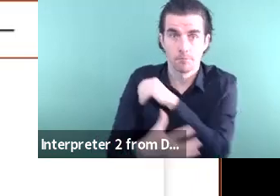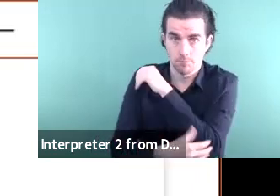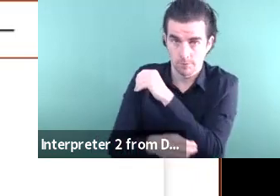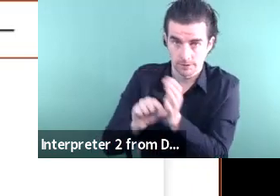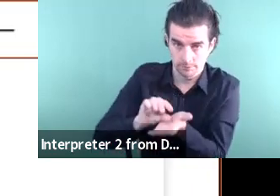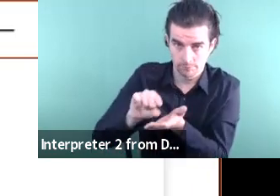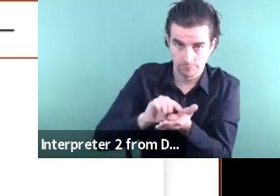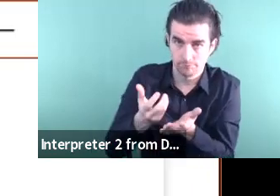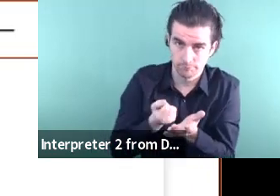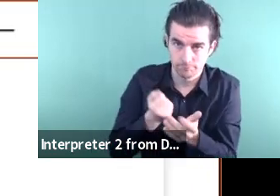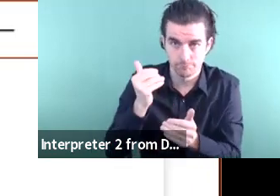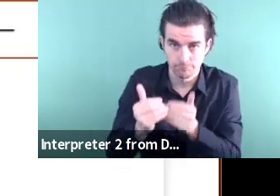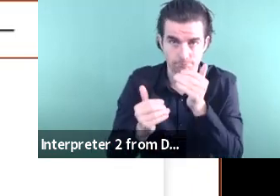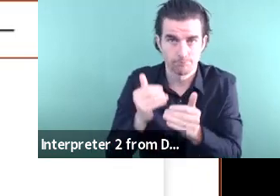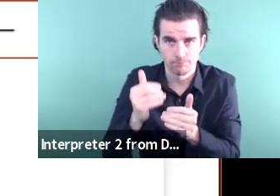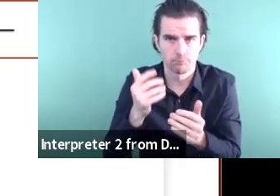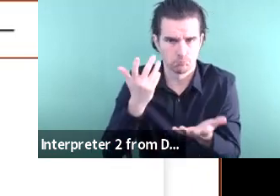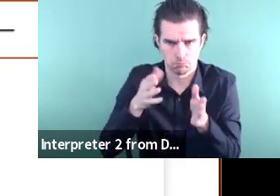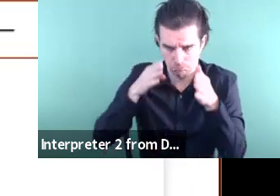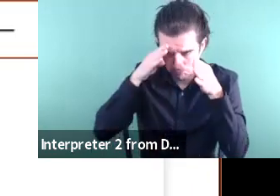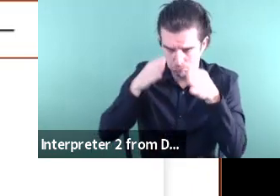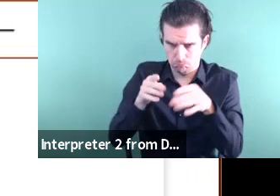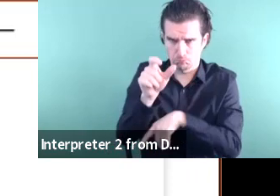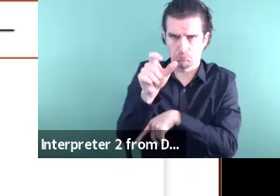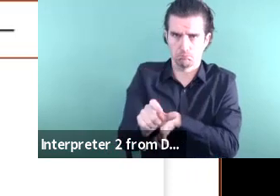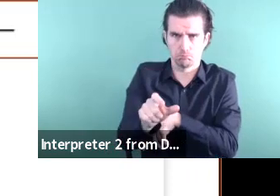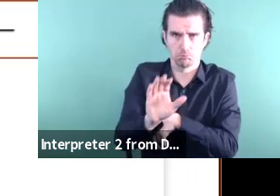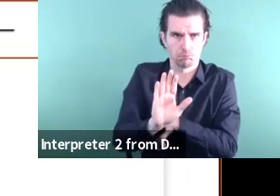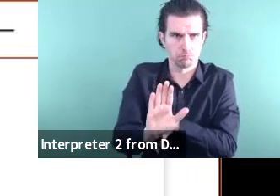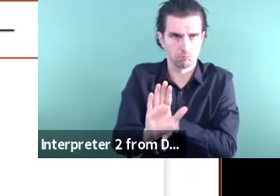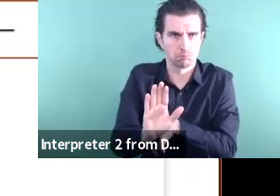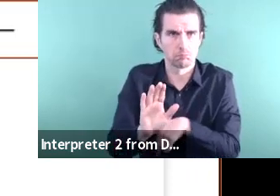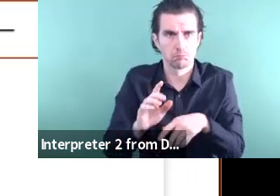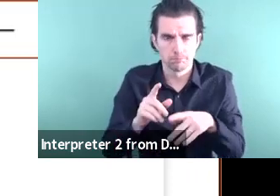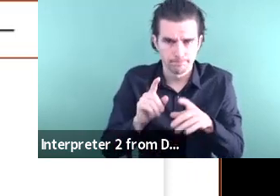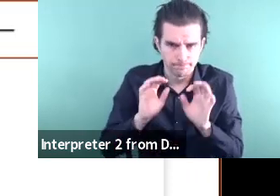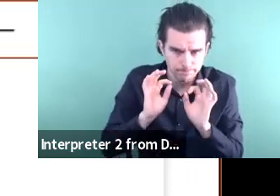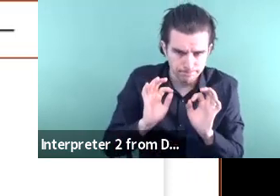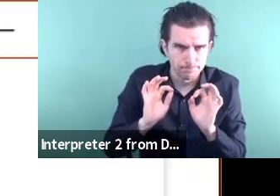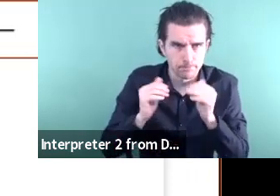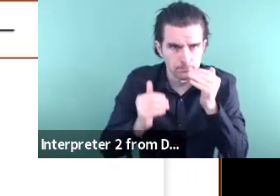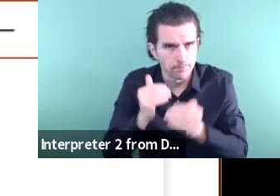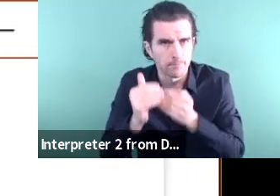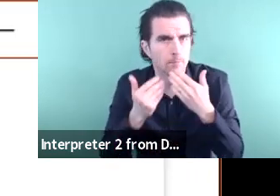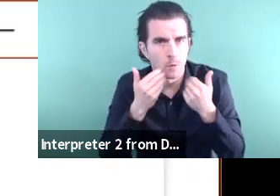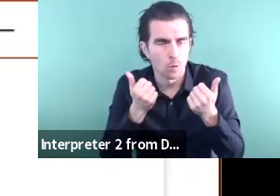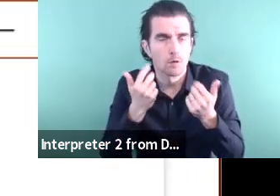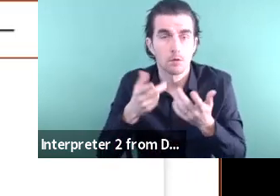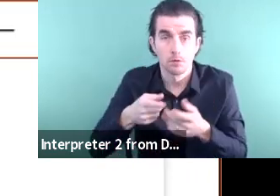those extra costs are a barrier to employment and it was basically breaking a little bit the logic